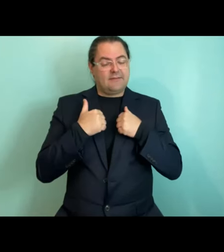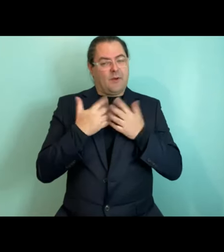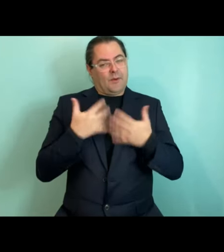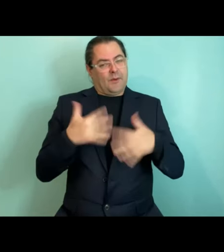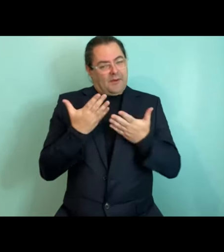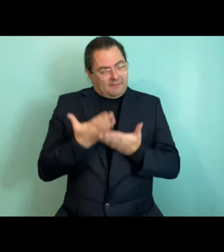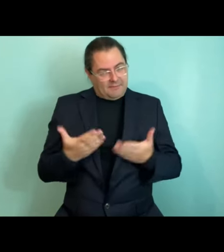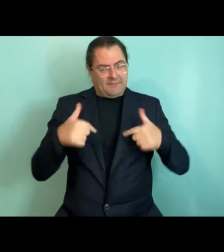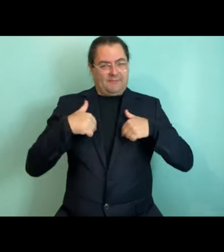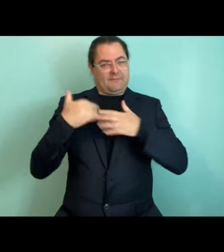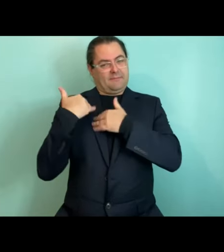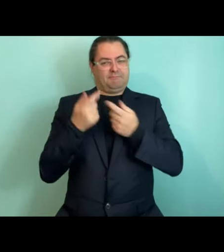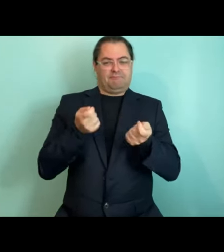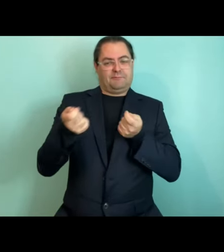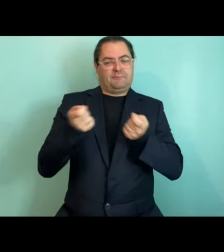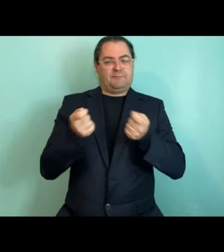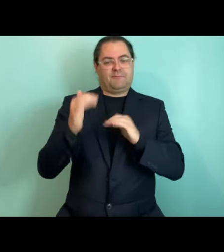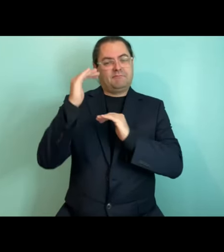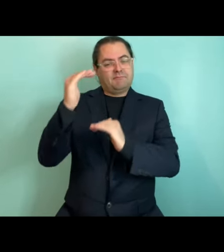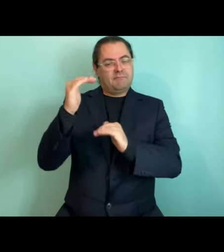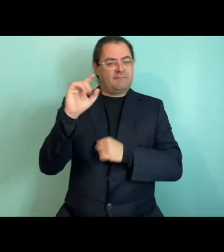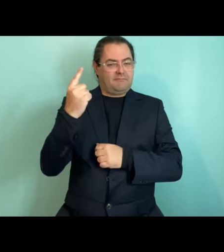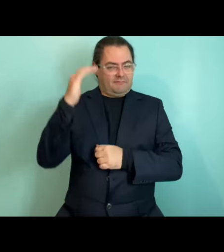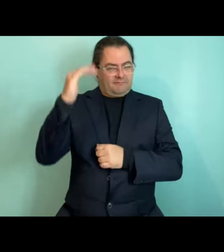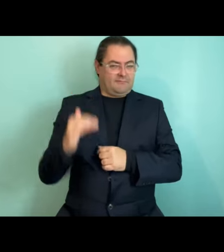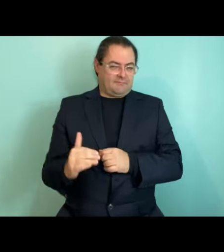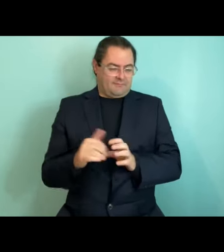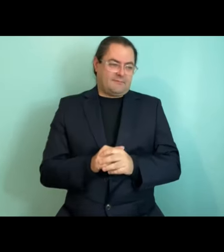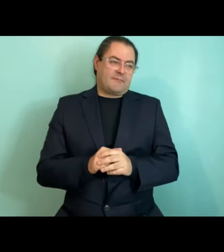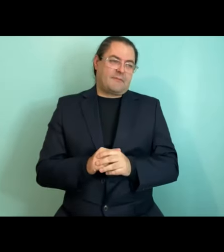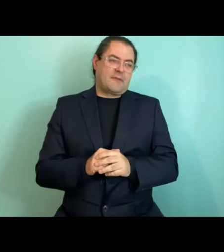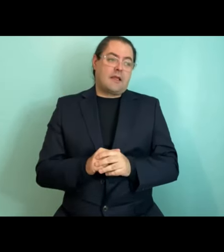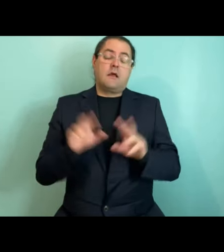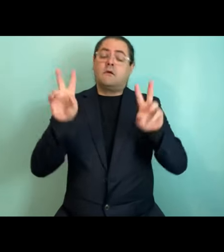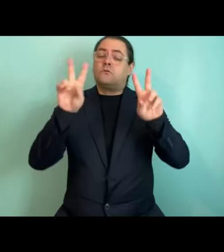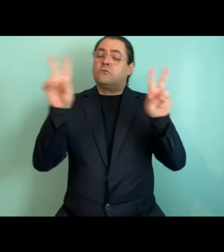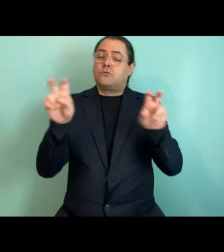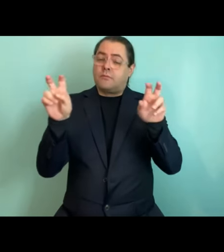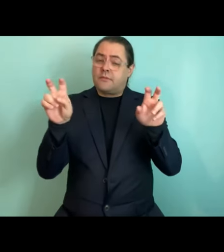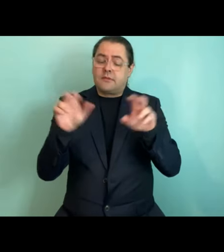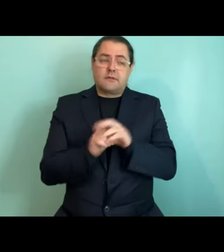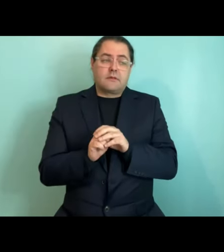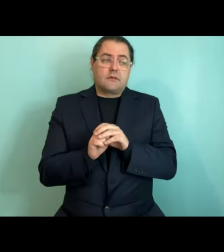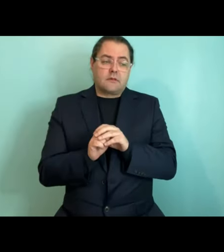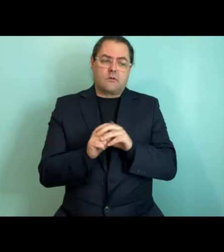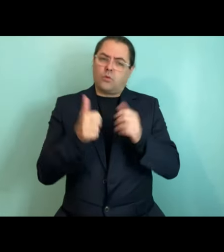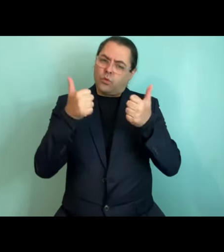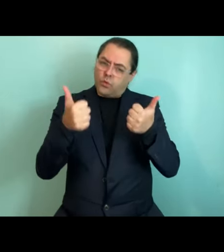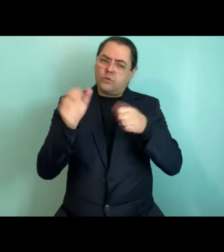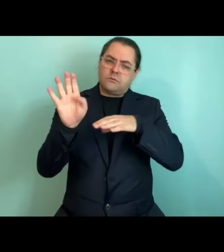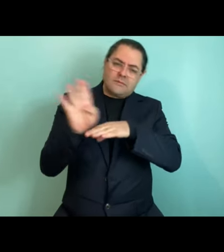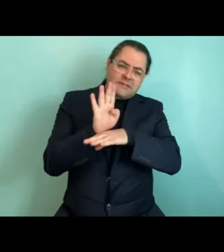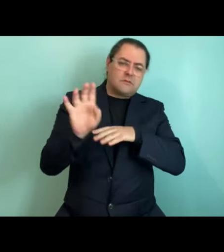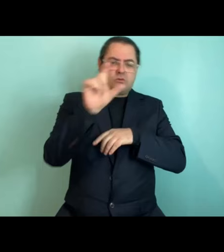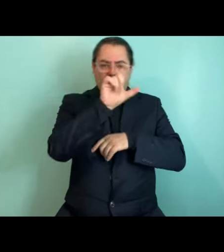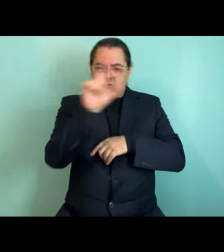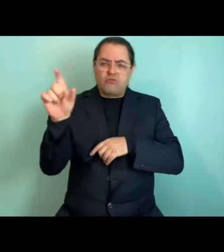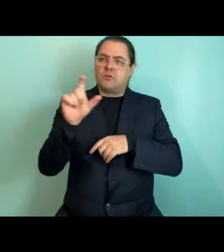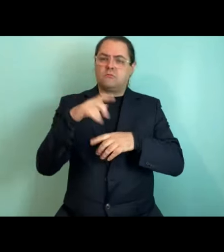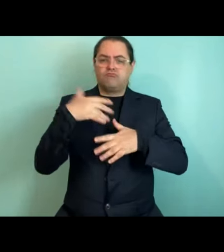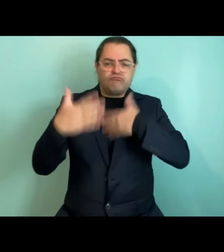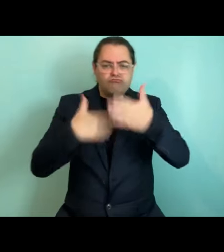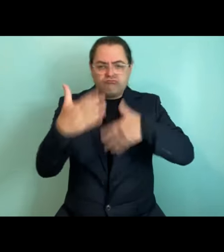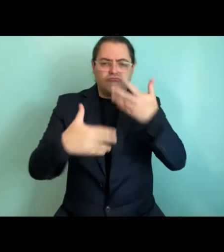on puppies on my chair dank resumed on the cap on Africa, particularly our mo circle